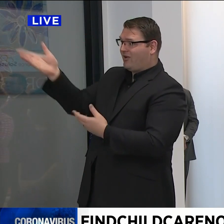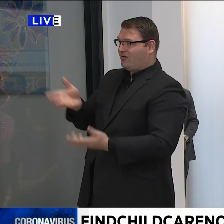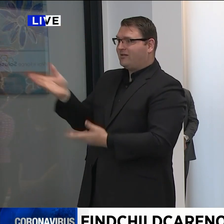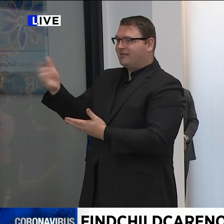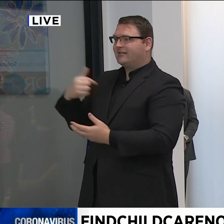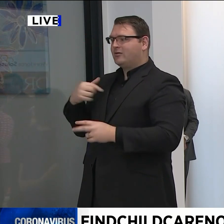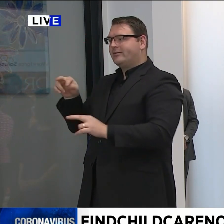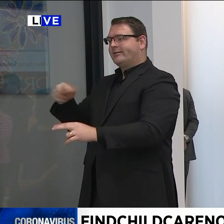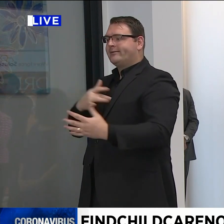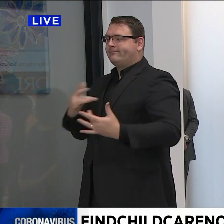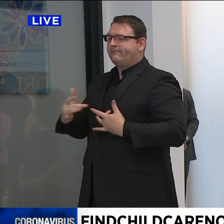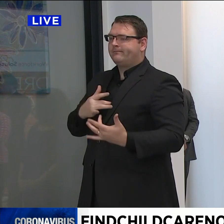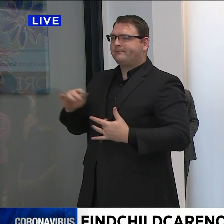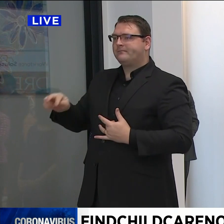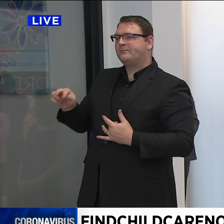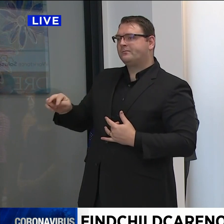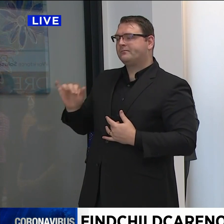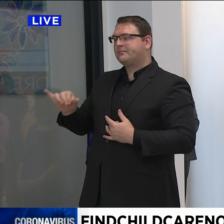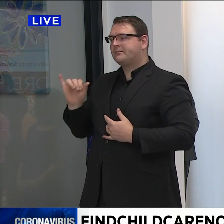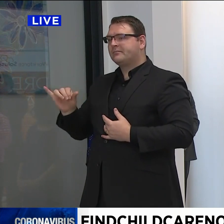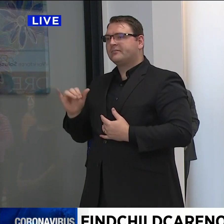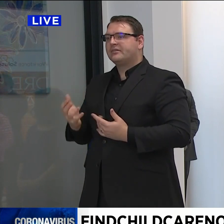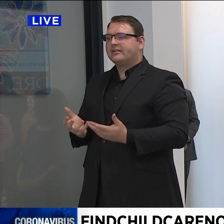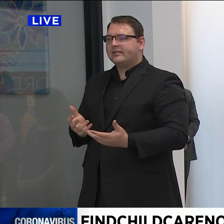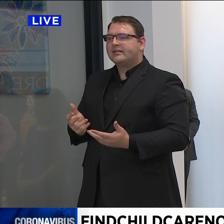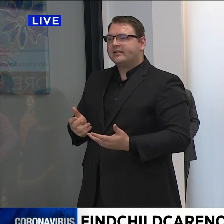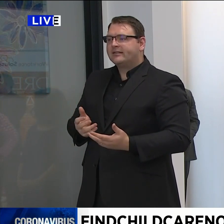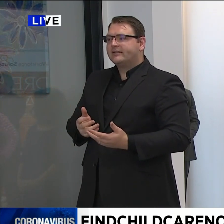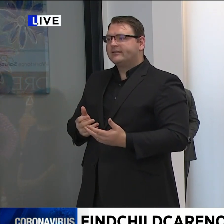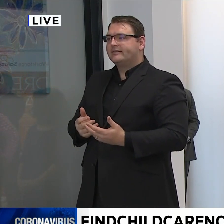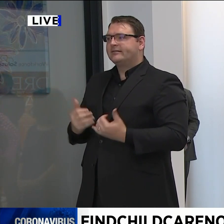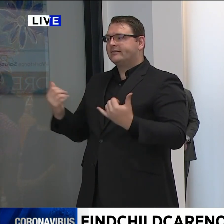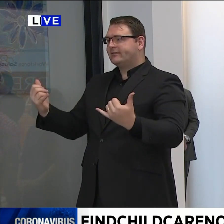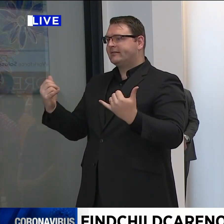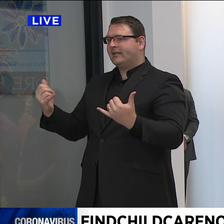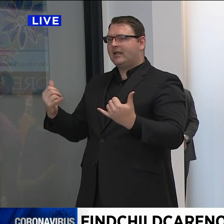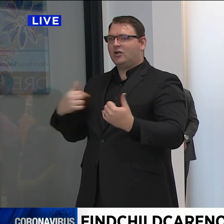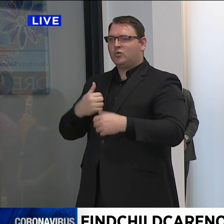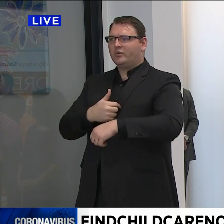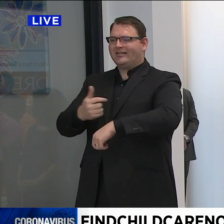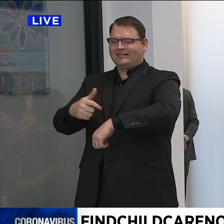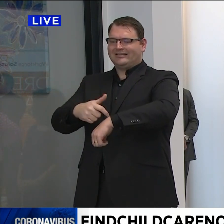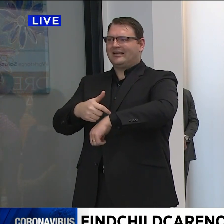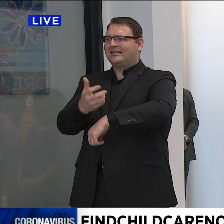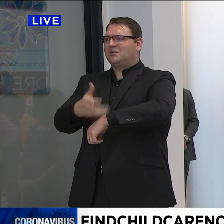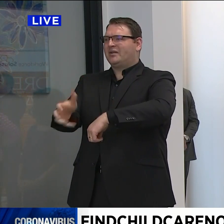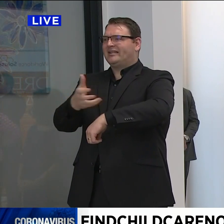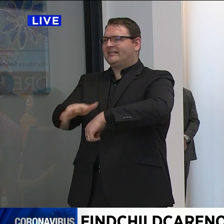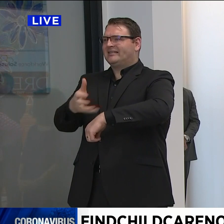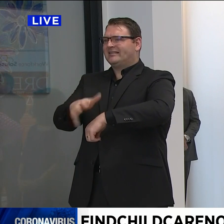getting sick are going to need the same hospital bed you and I the same hospital bed you and I may need and so I’m very